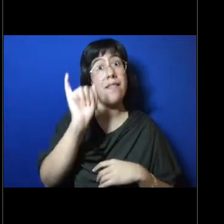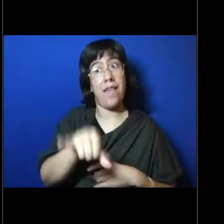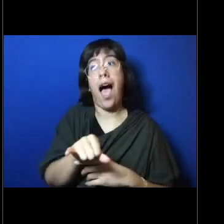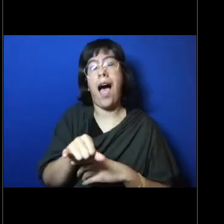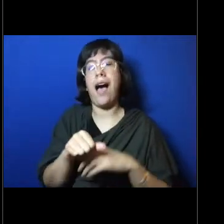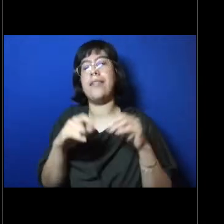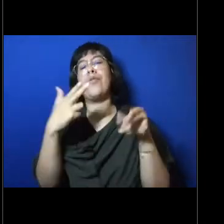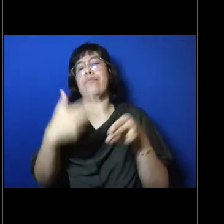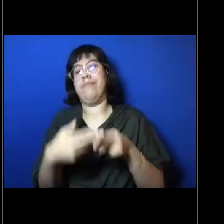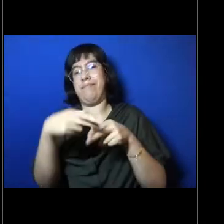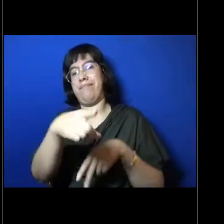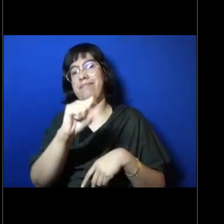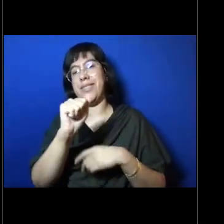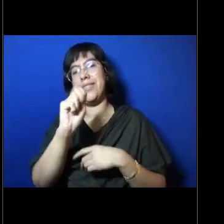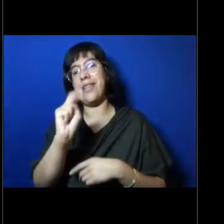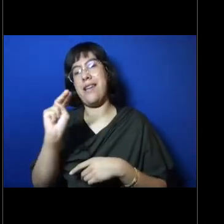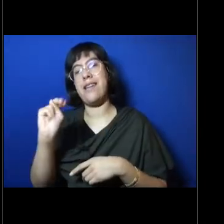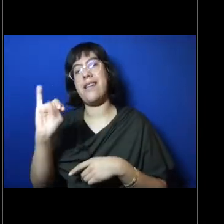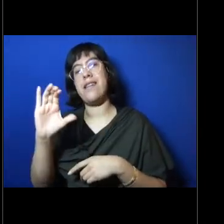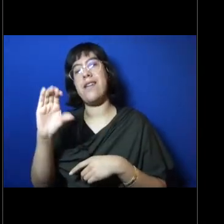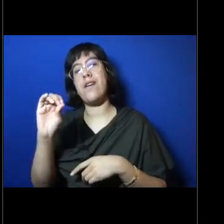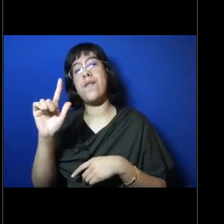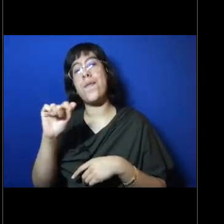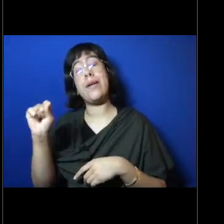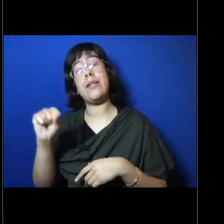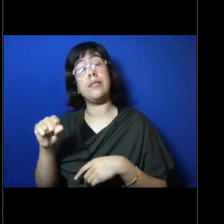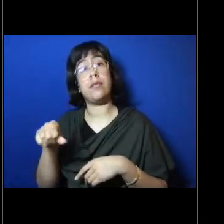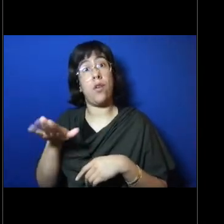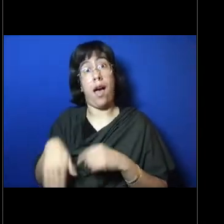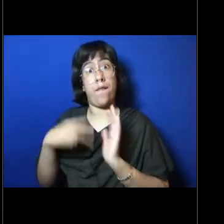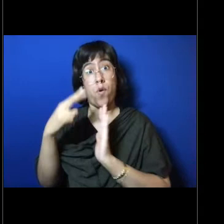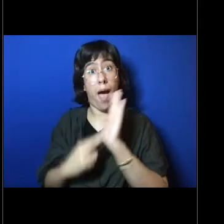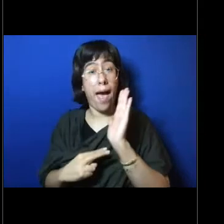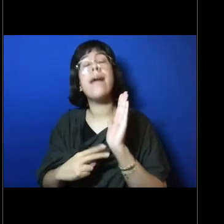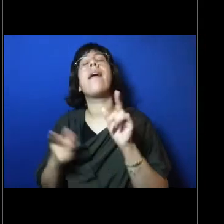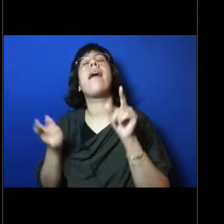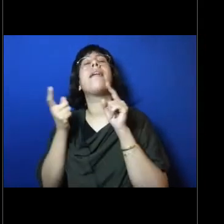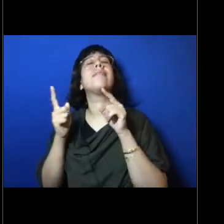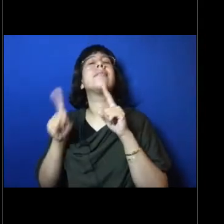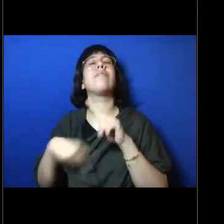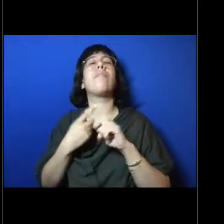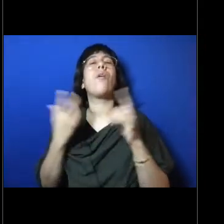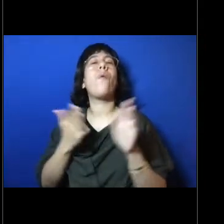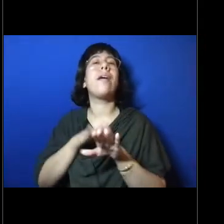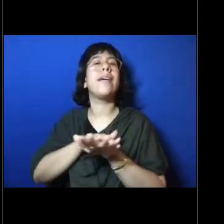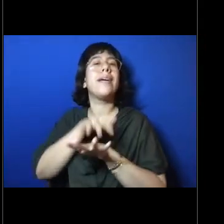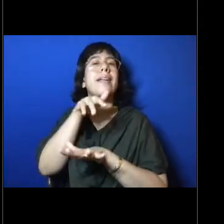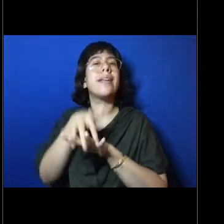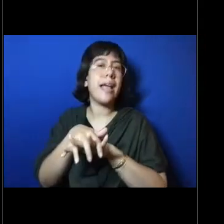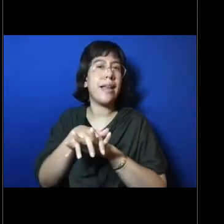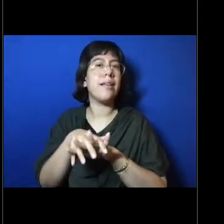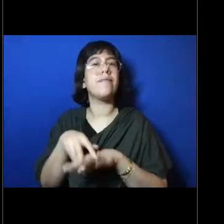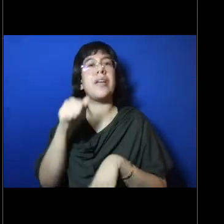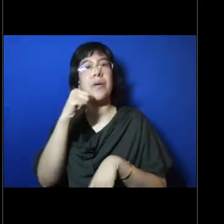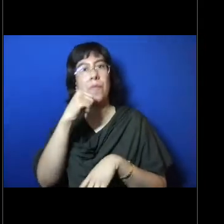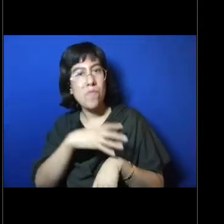it's about a Native American woman that was left behind when the rest of her people were taken off the Island